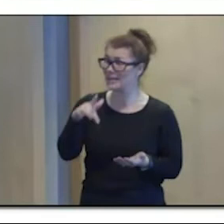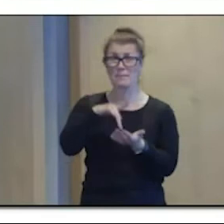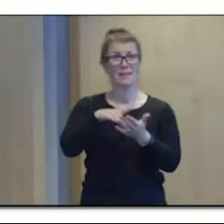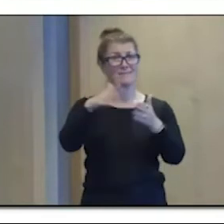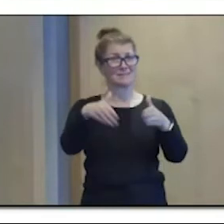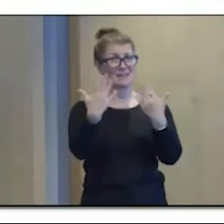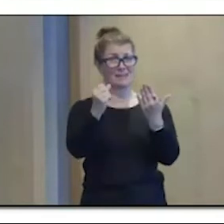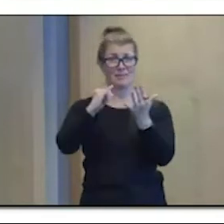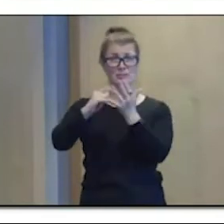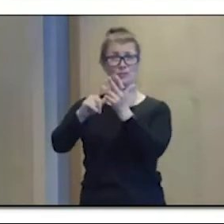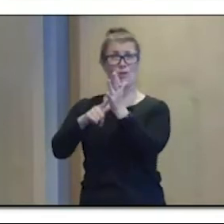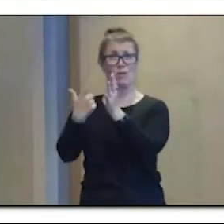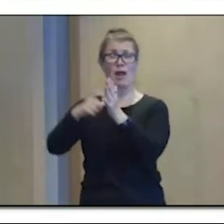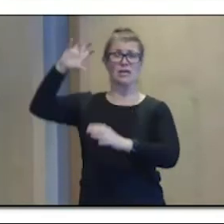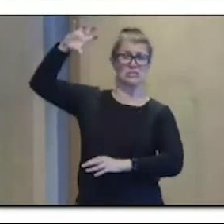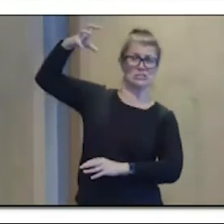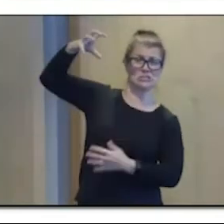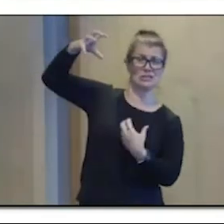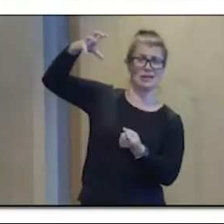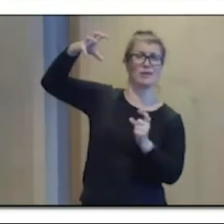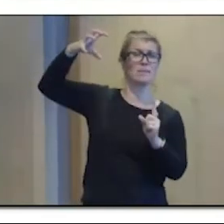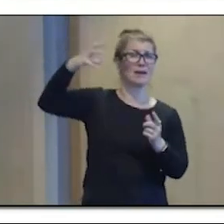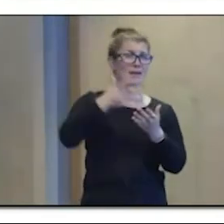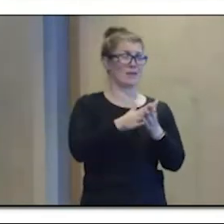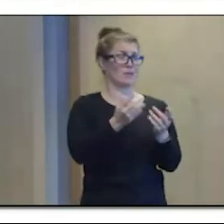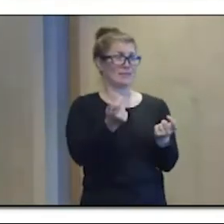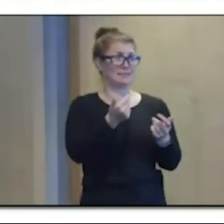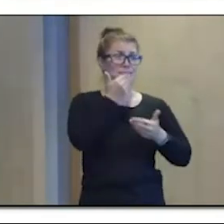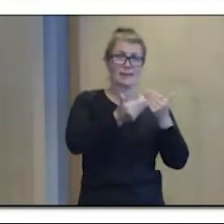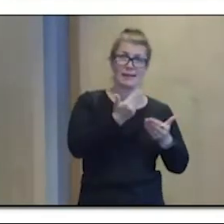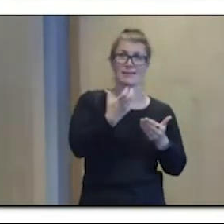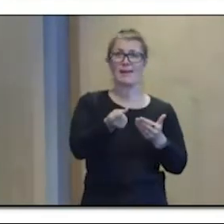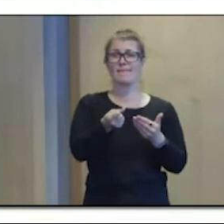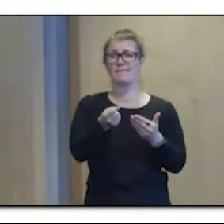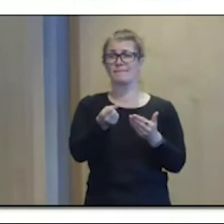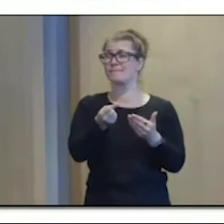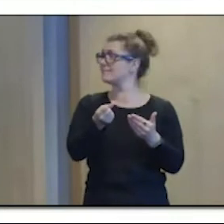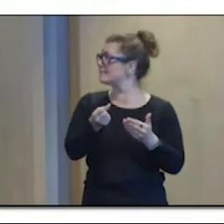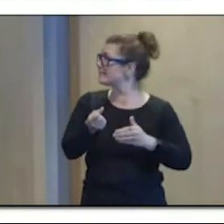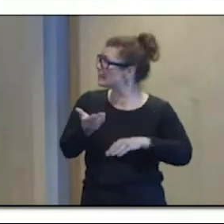and the easiest one to explain is the right hand peak in green which is wind,